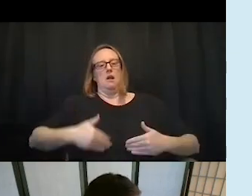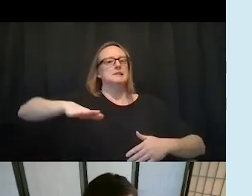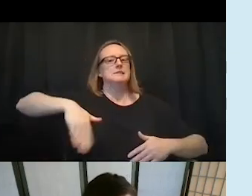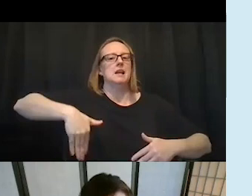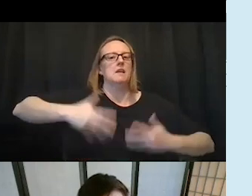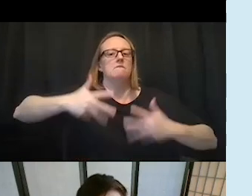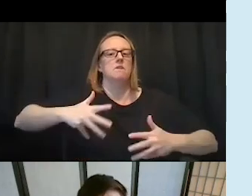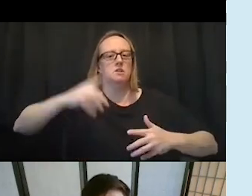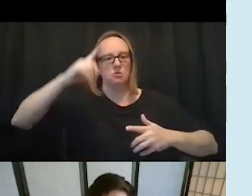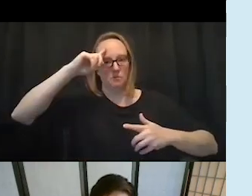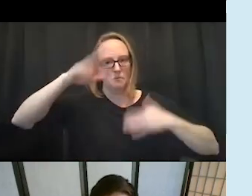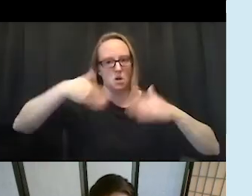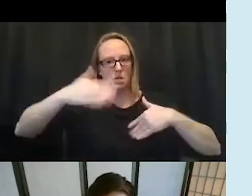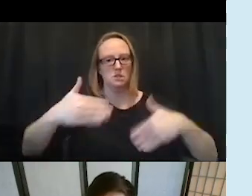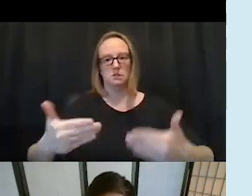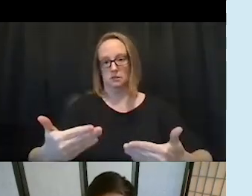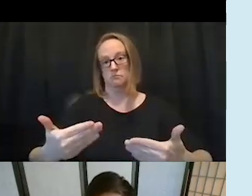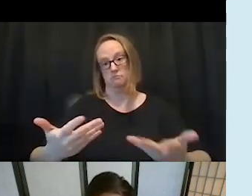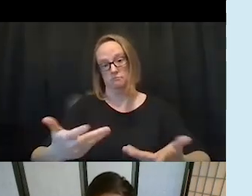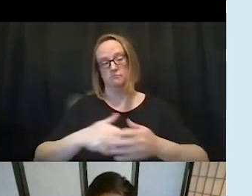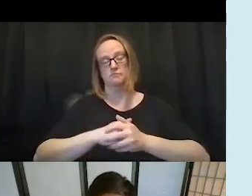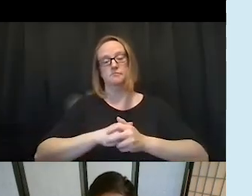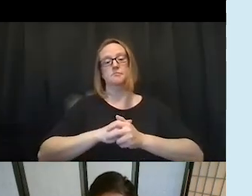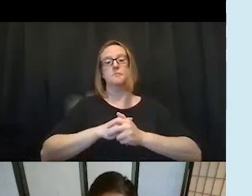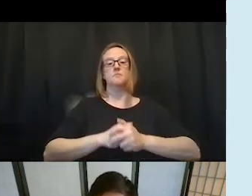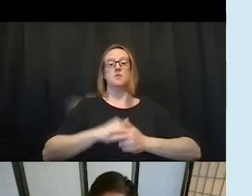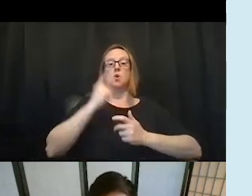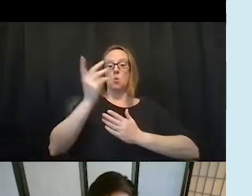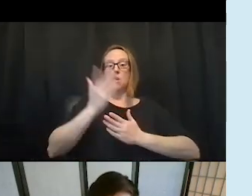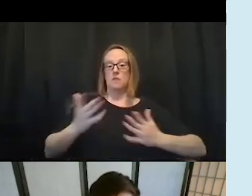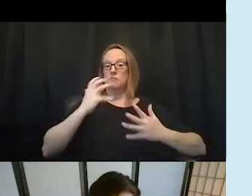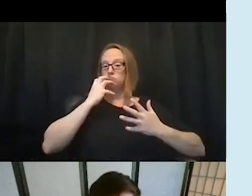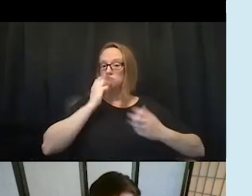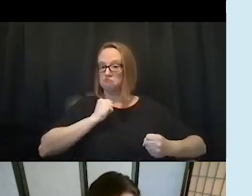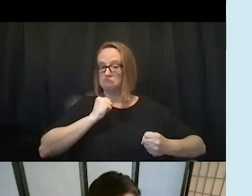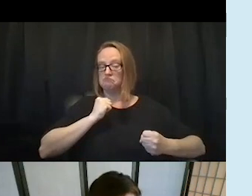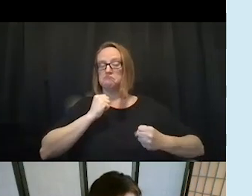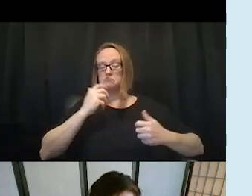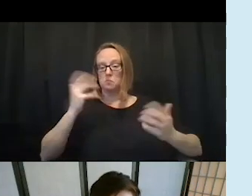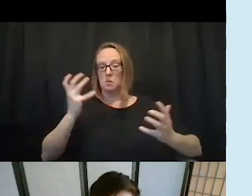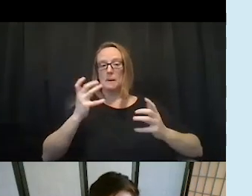So one thing I'm really passionate about is is this idea that emotions are not